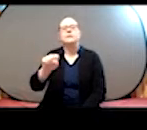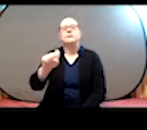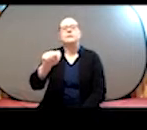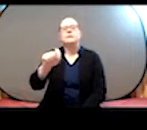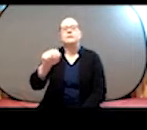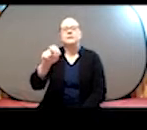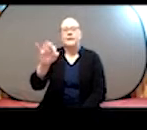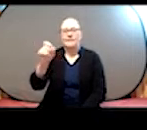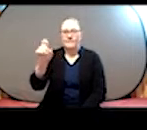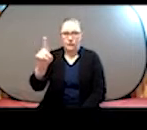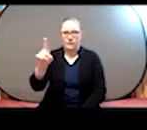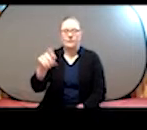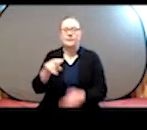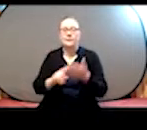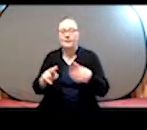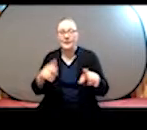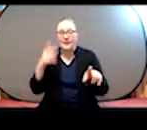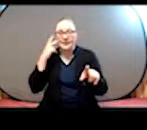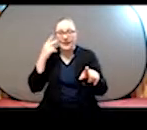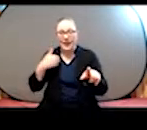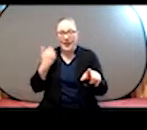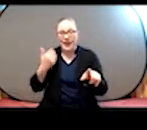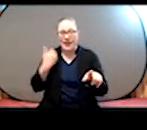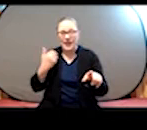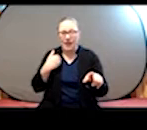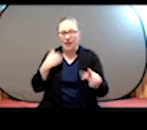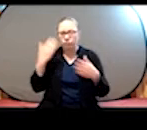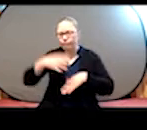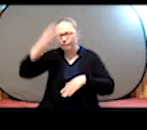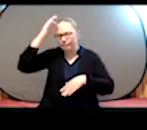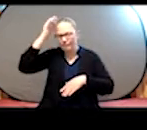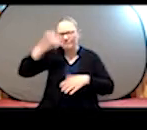when we were very young and had dark hair instead of gray hair and I just love this picture as the